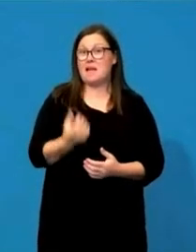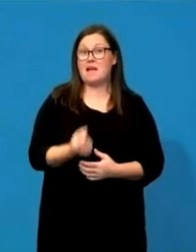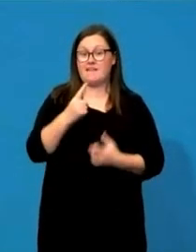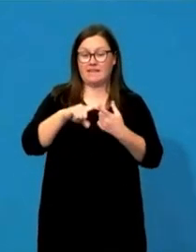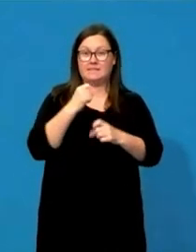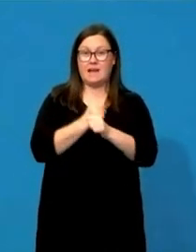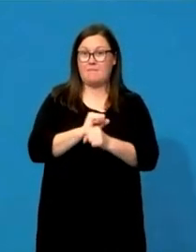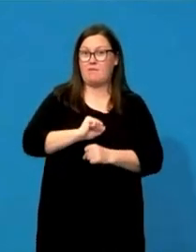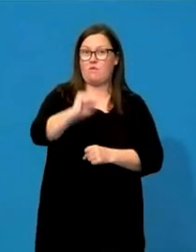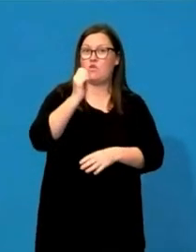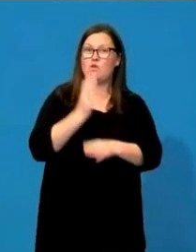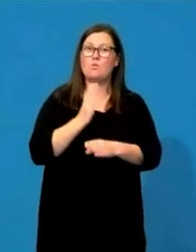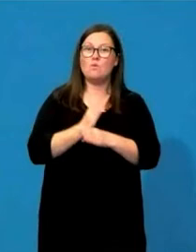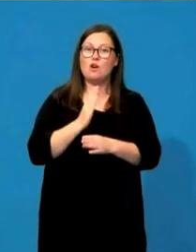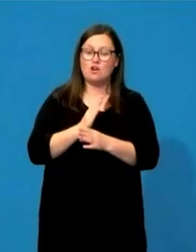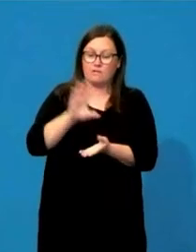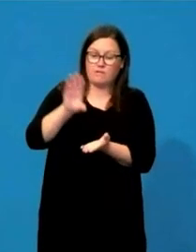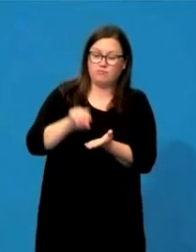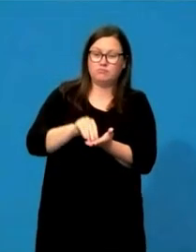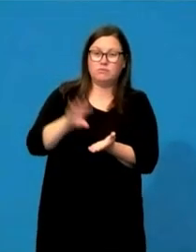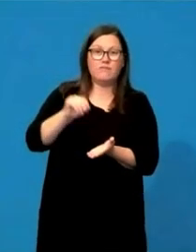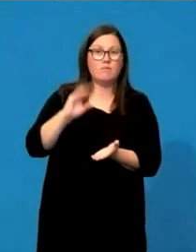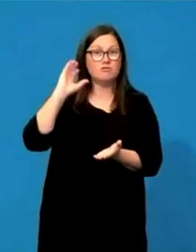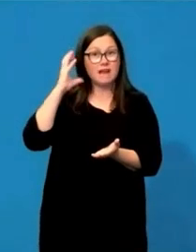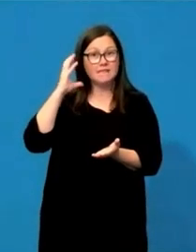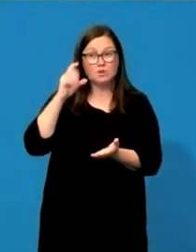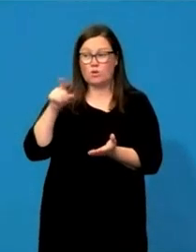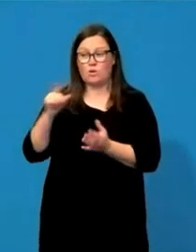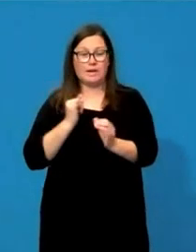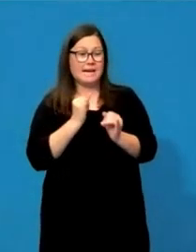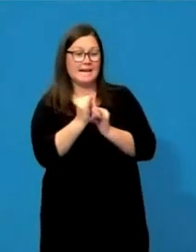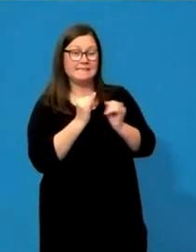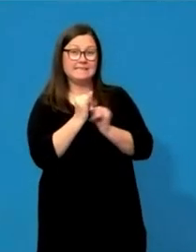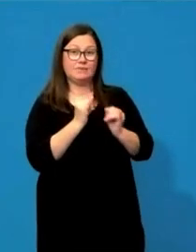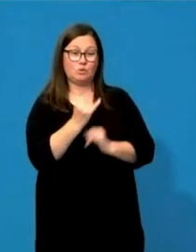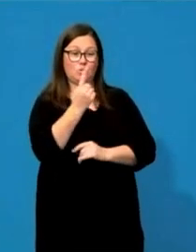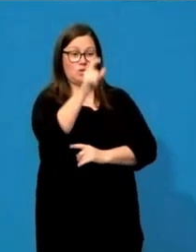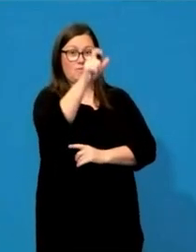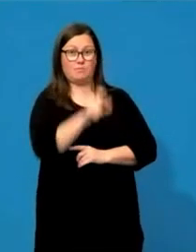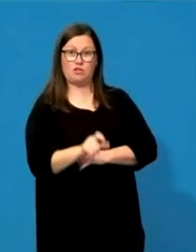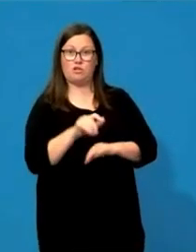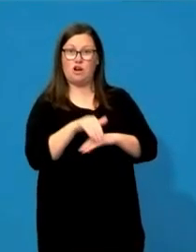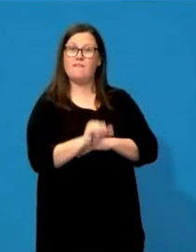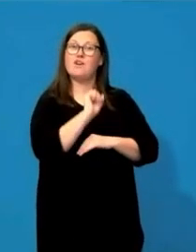interview that you conducted with a community member about her grandson who lived with a disability.